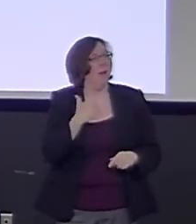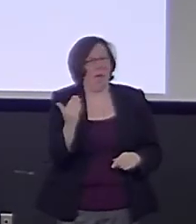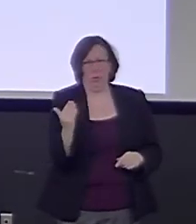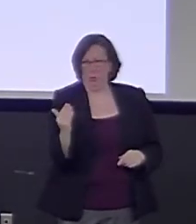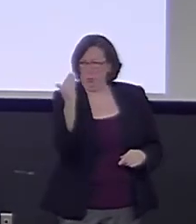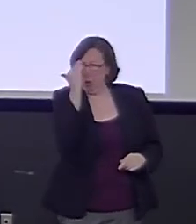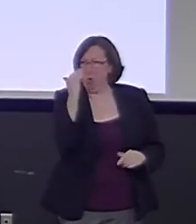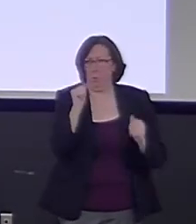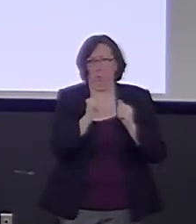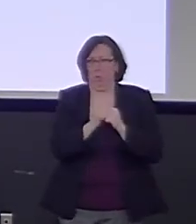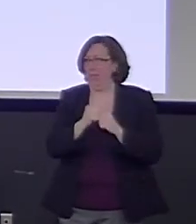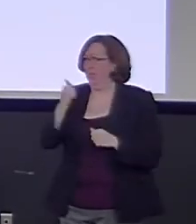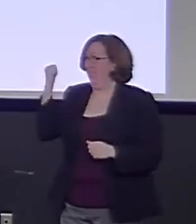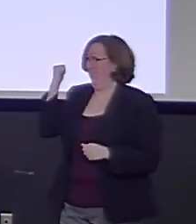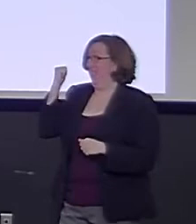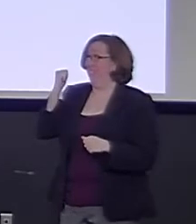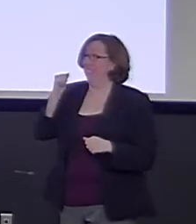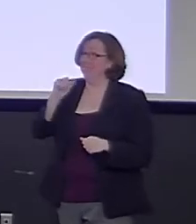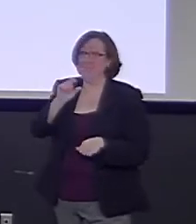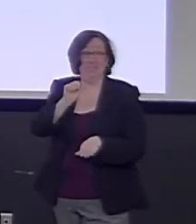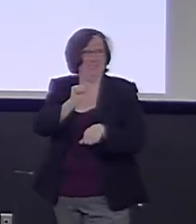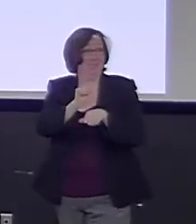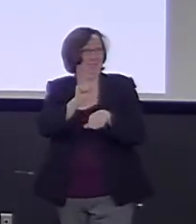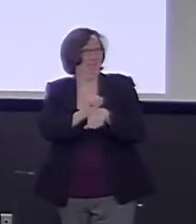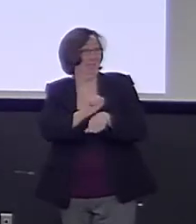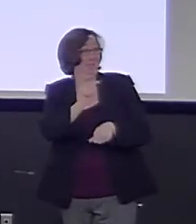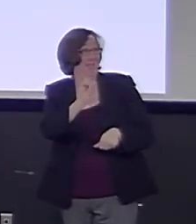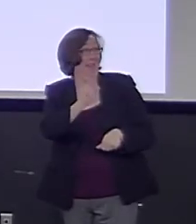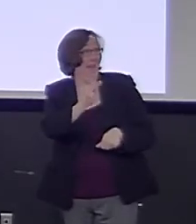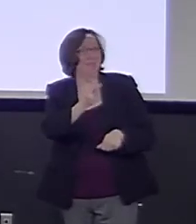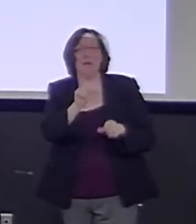that I could target these areas with absolute certainty.